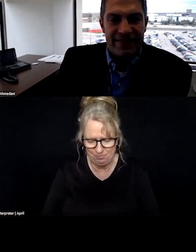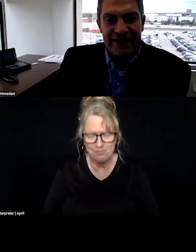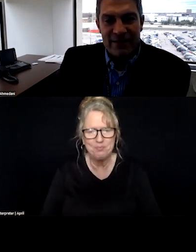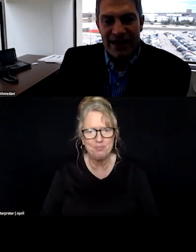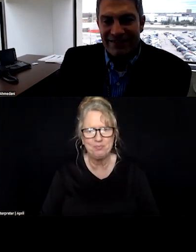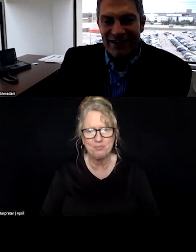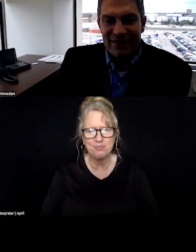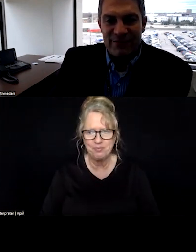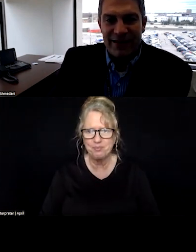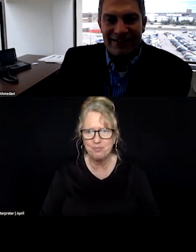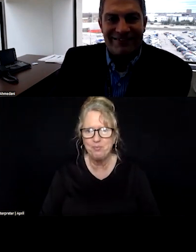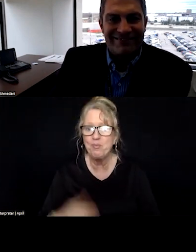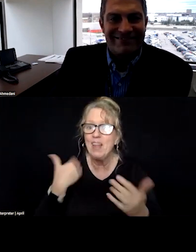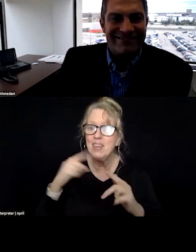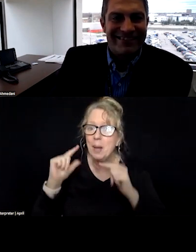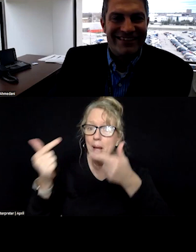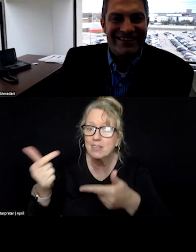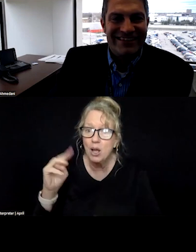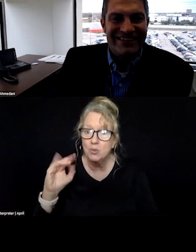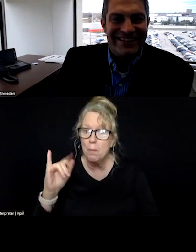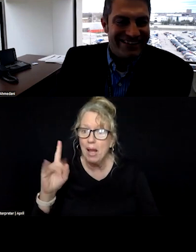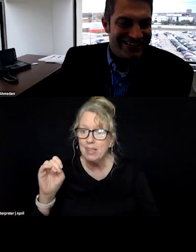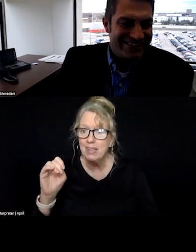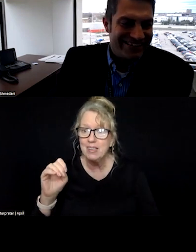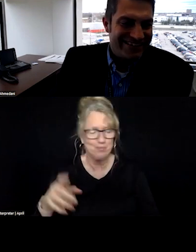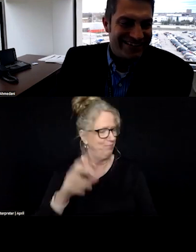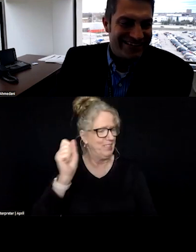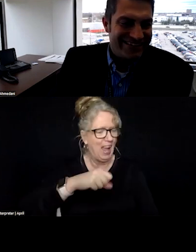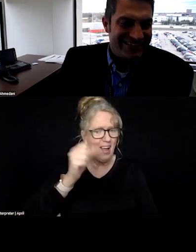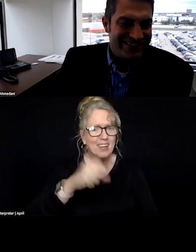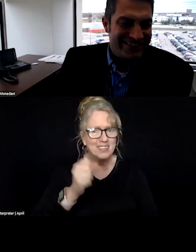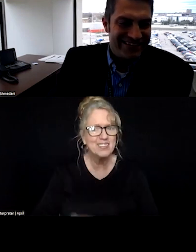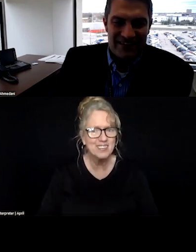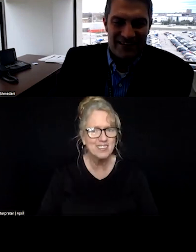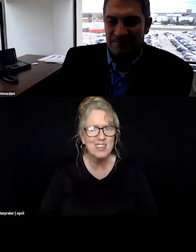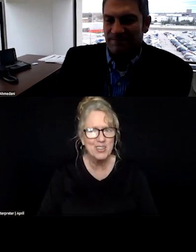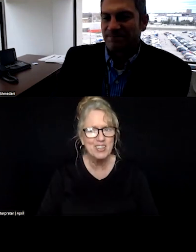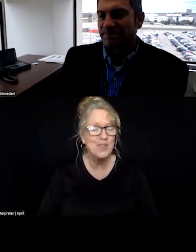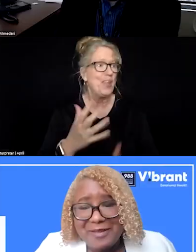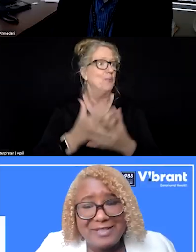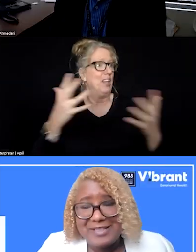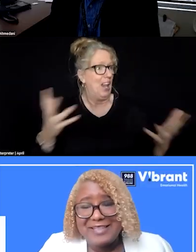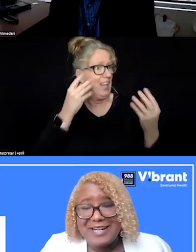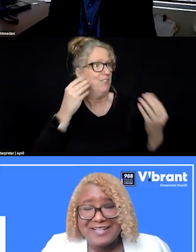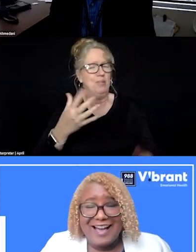I THINK I AM PASSING IT OFF TO MIKE. YEAH, THAT WAS A LOT OF INFORMATION. THANK YOU.